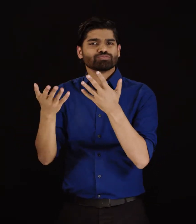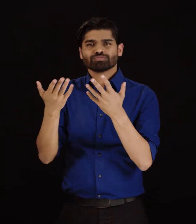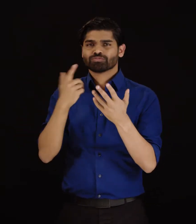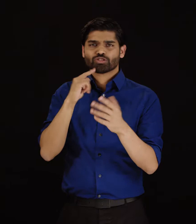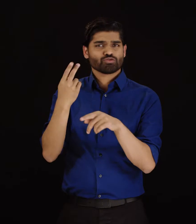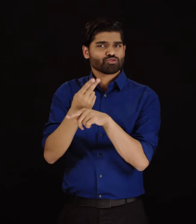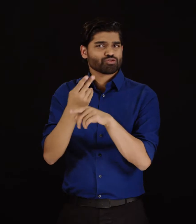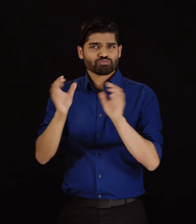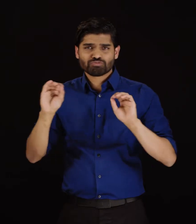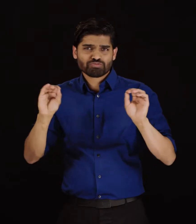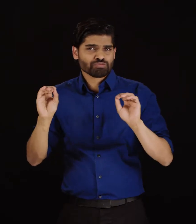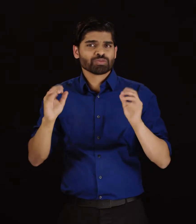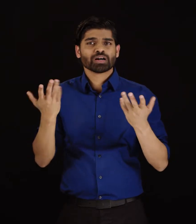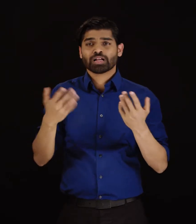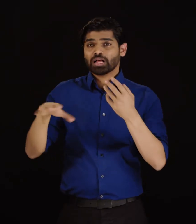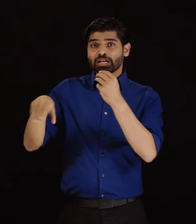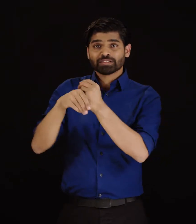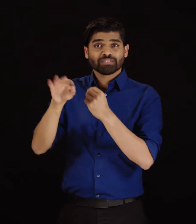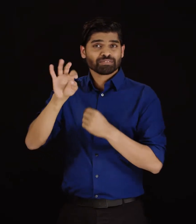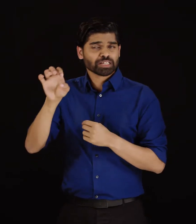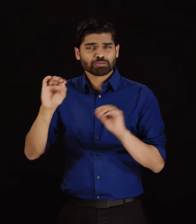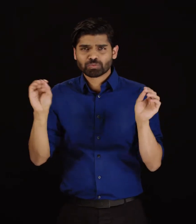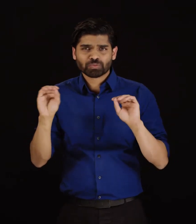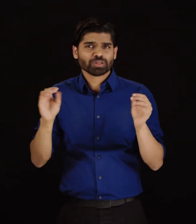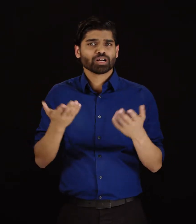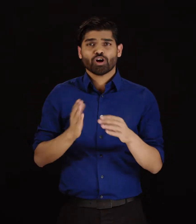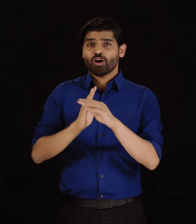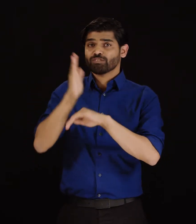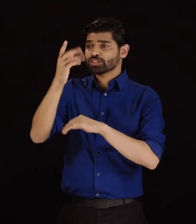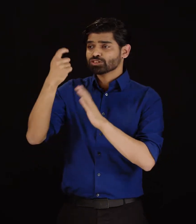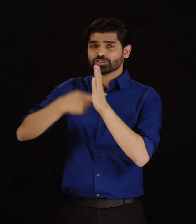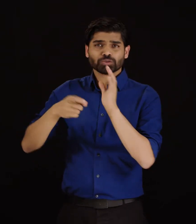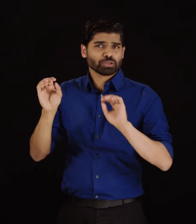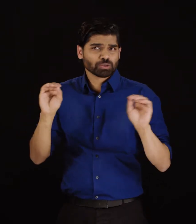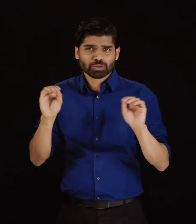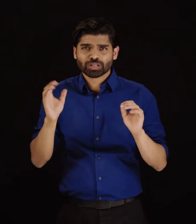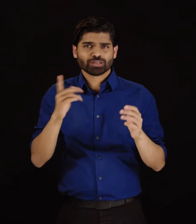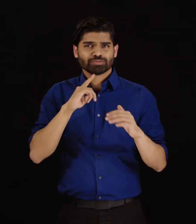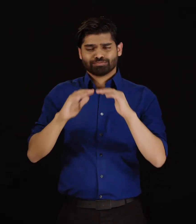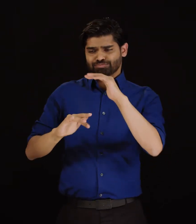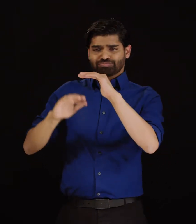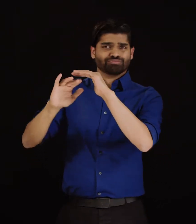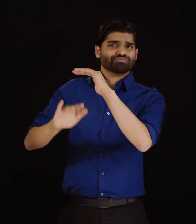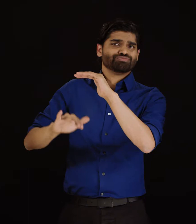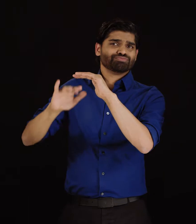taxes, and additional 9-1-1 fees, as set out in the agreement. For example, this is the amount